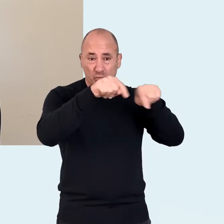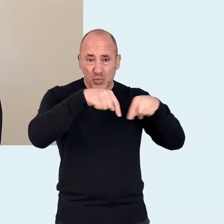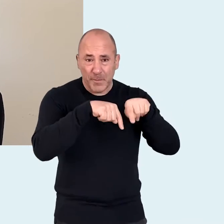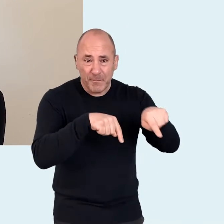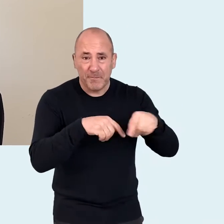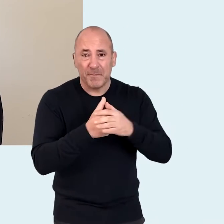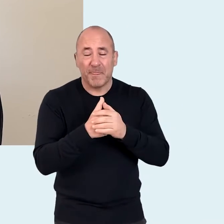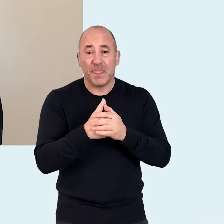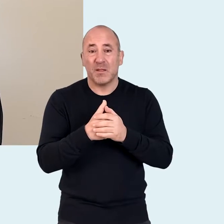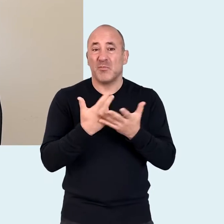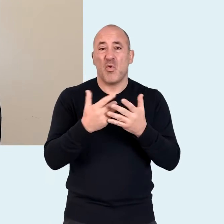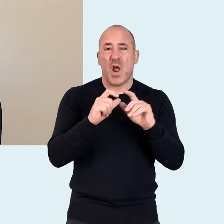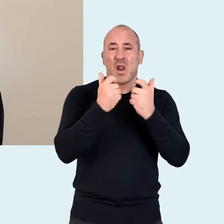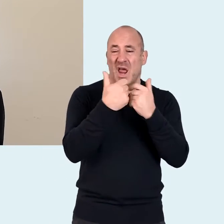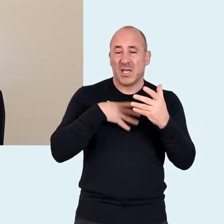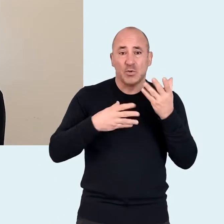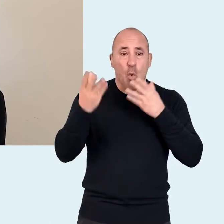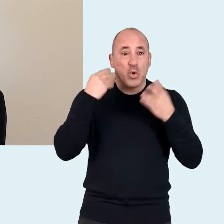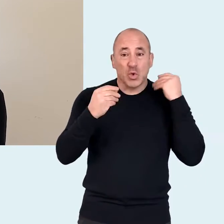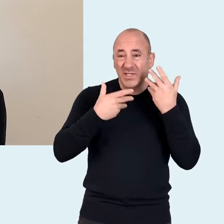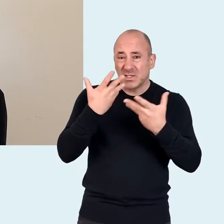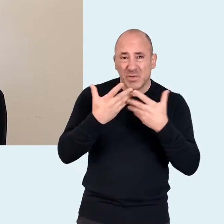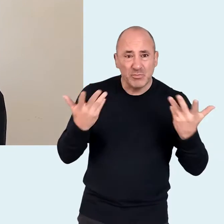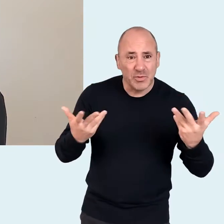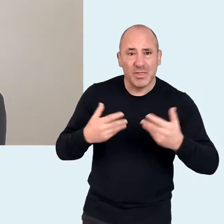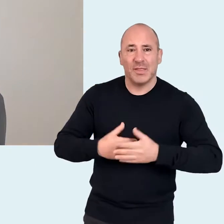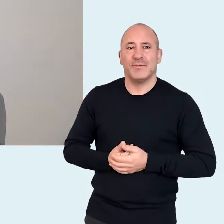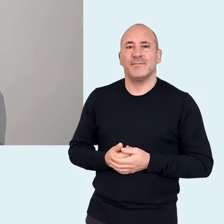Do we need to use audio description in our class?